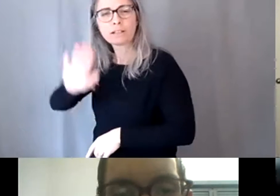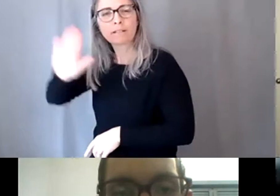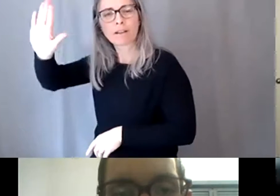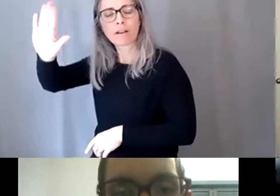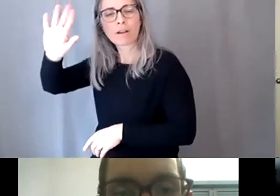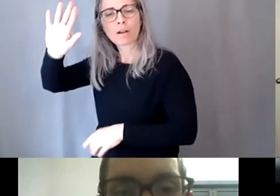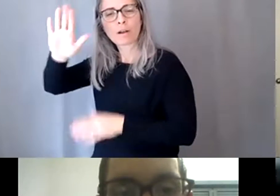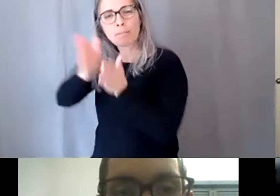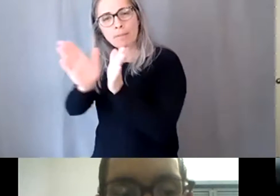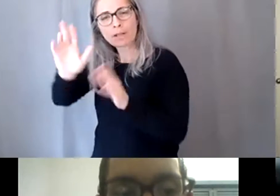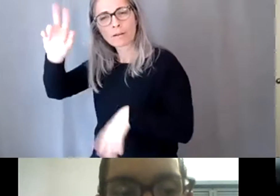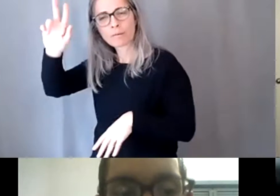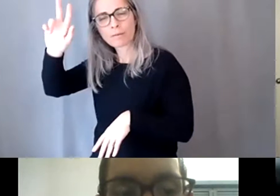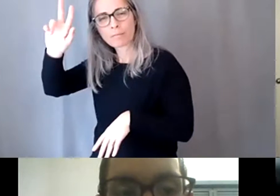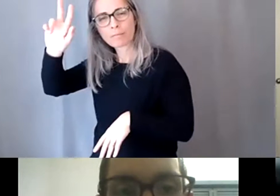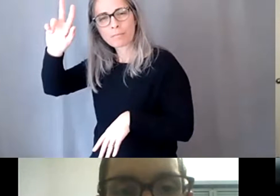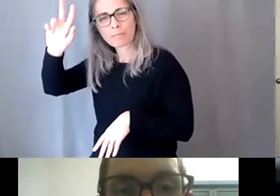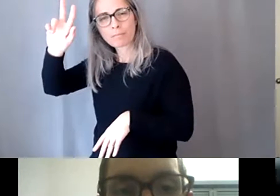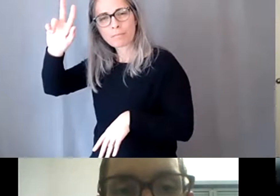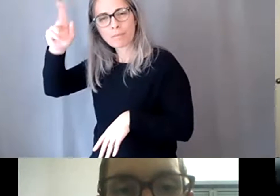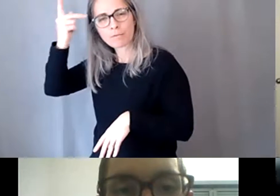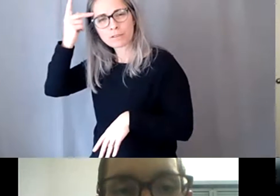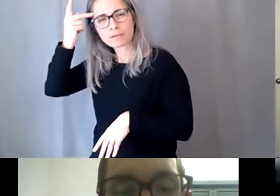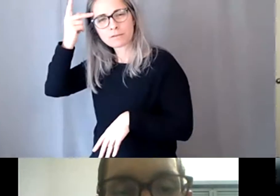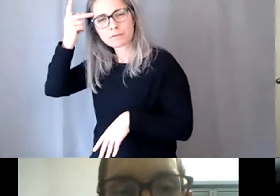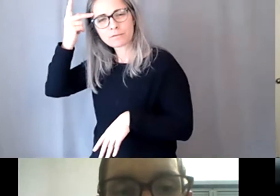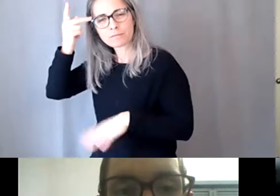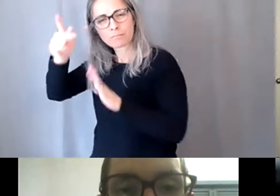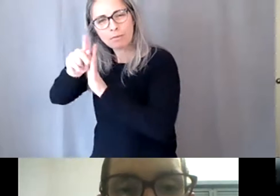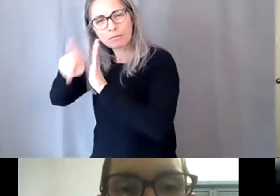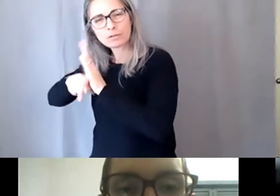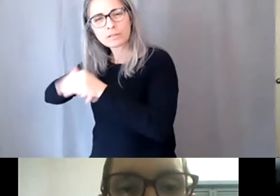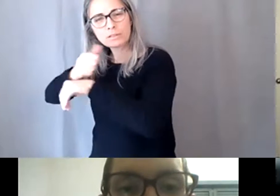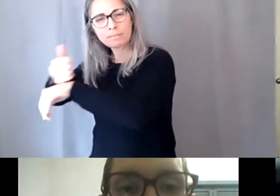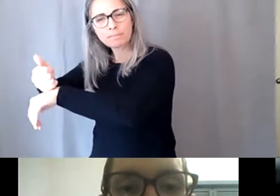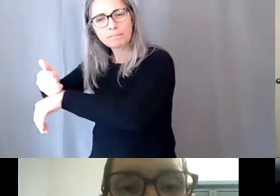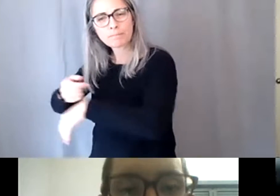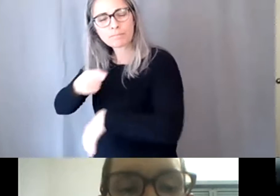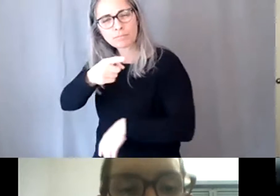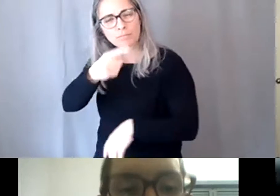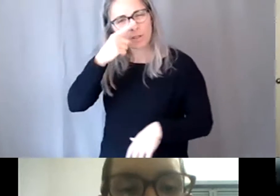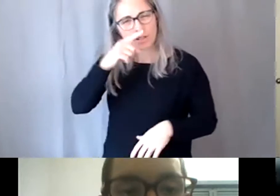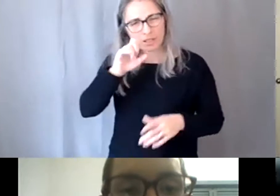and Elisa can you provide some examples of this in practice and Elisa is